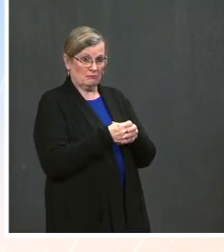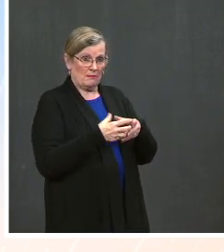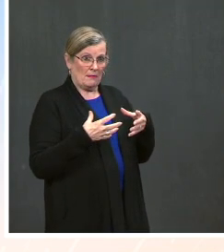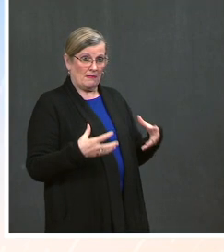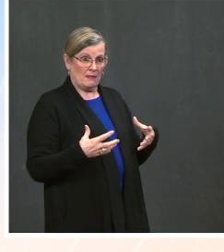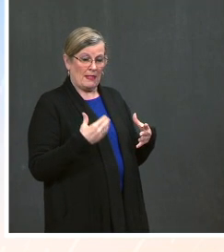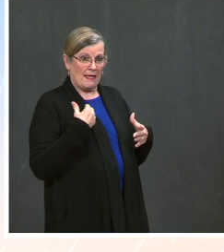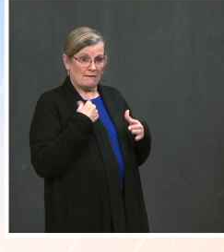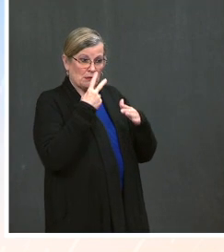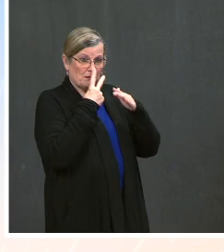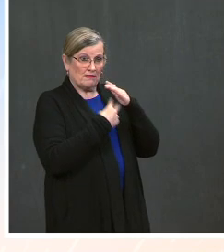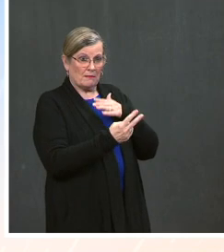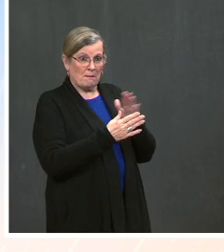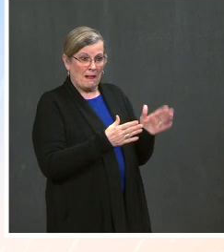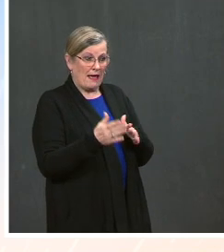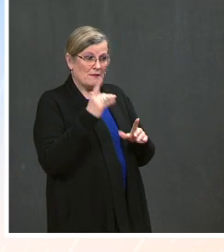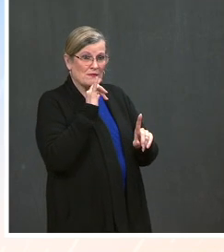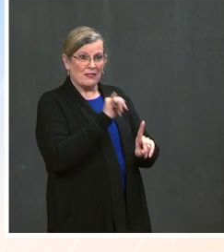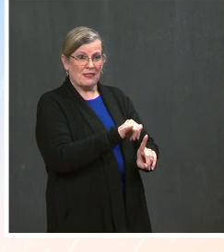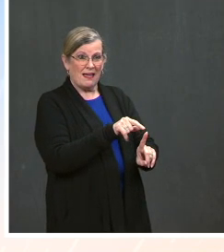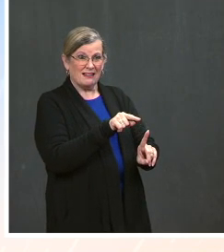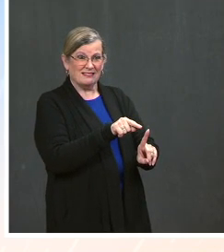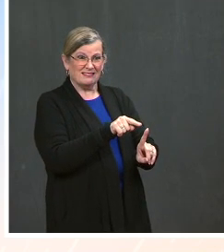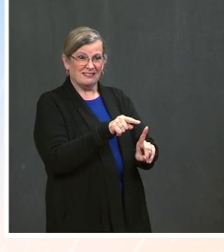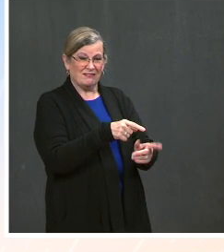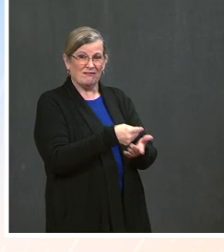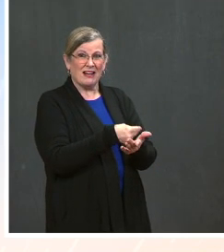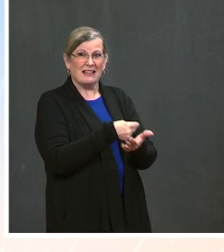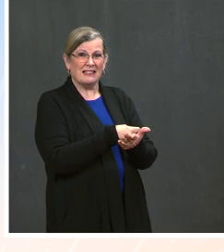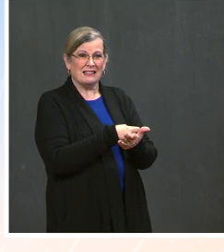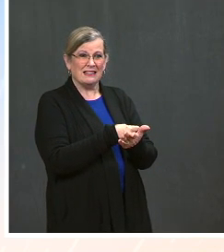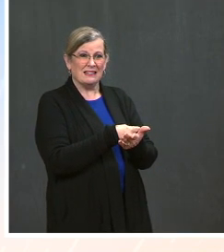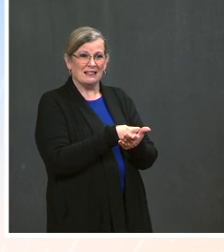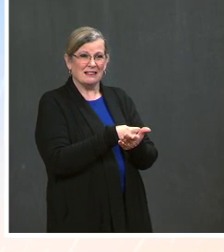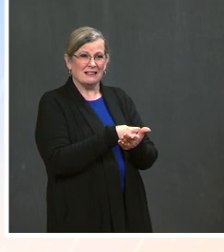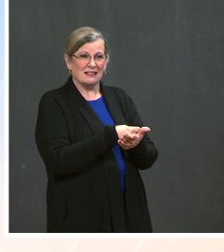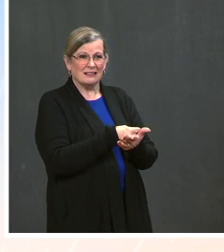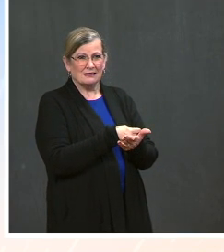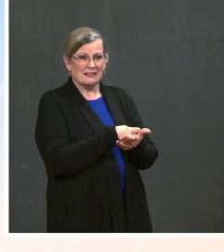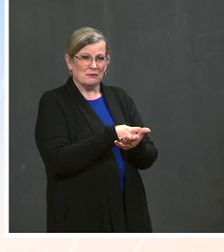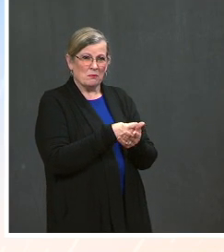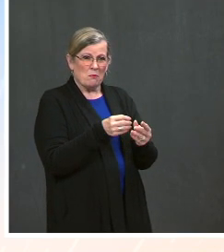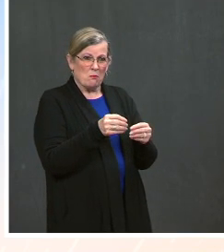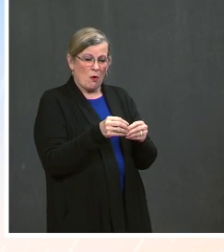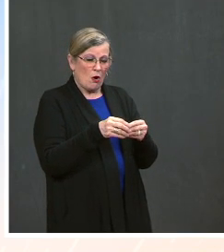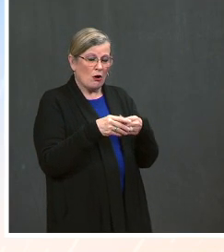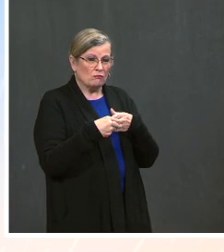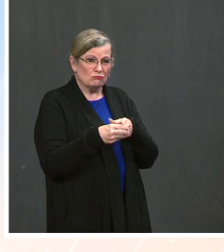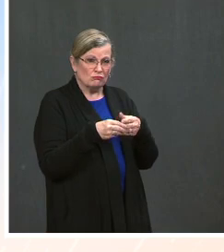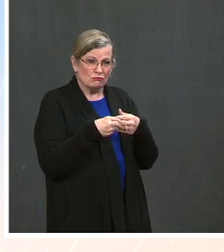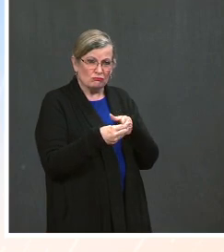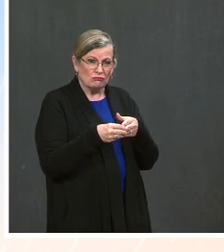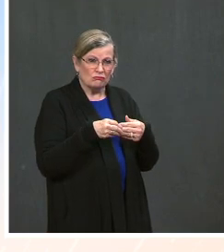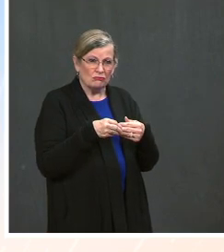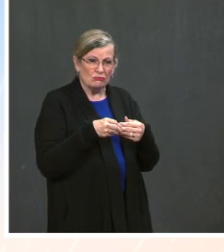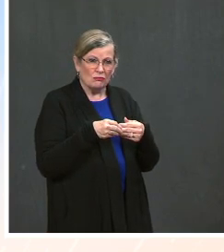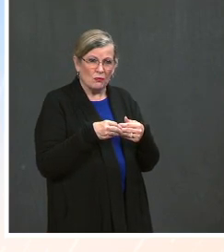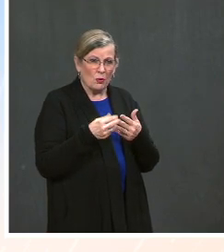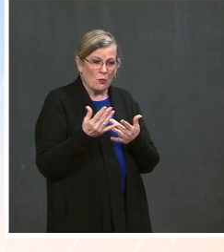to encourage them to take that funding, and how flexible you're likely to be on any waiver requests for things like adding health savings accounts